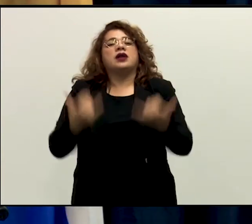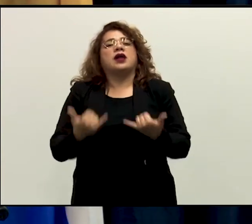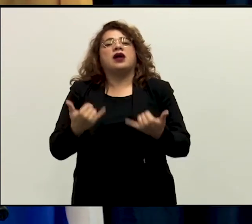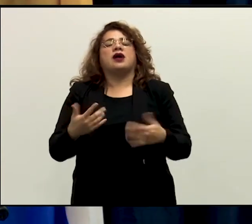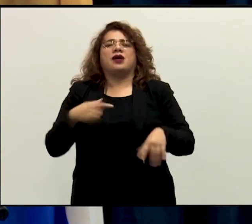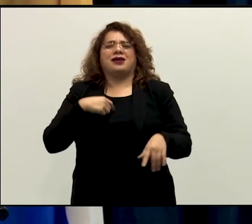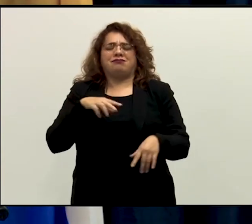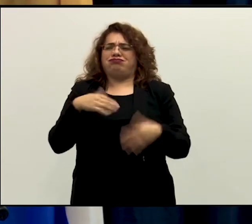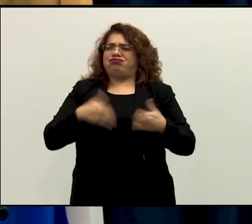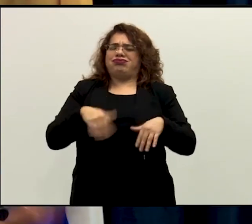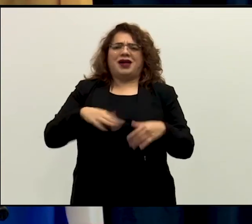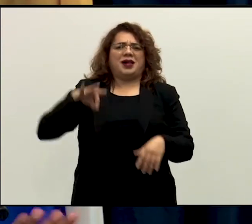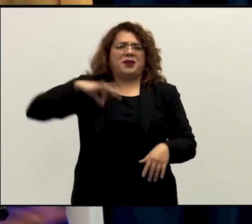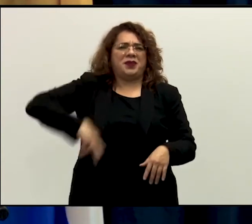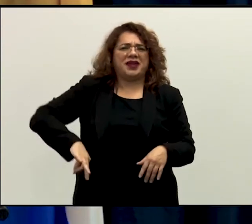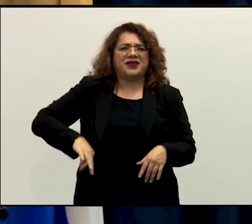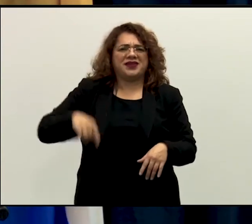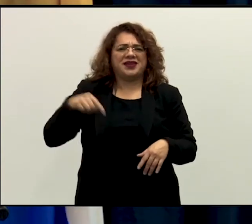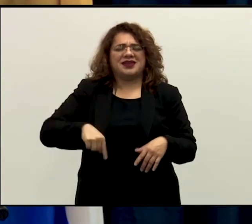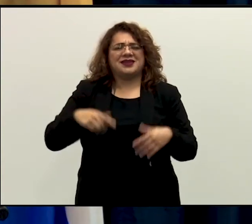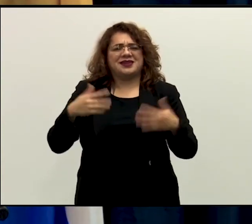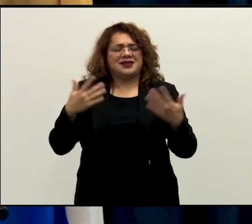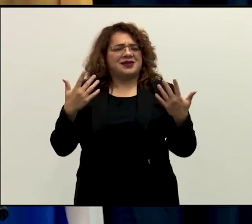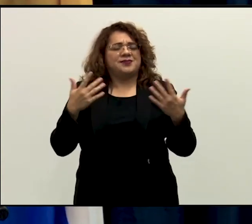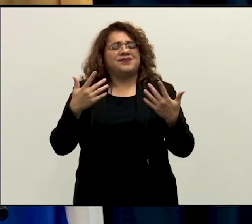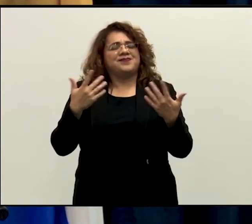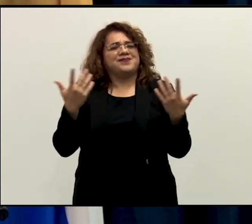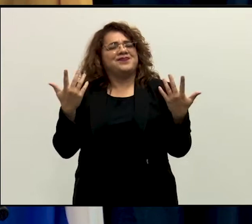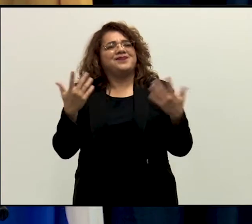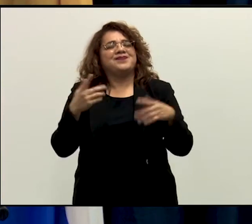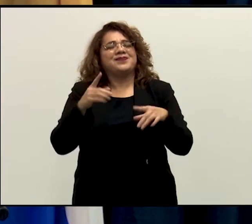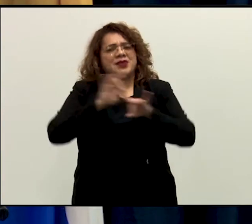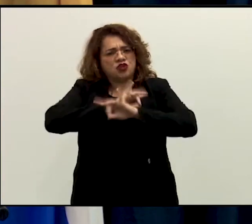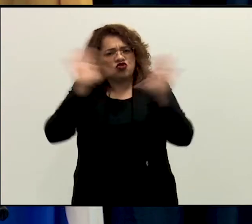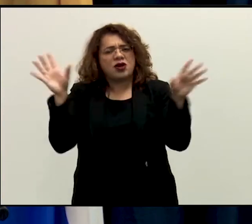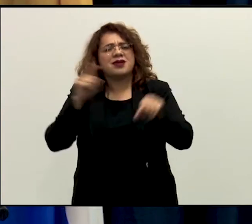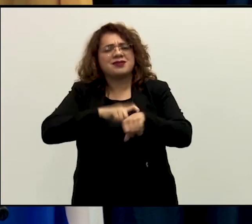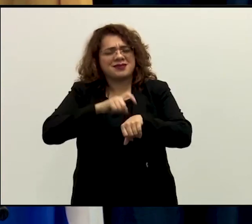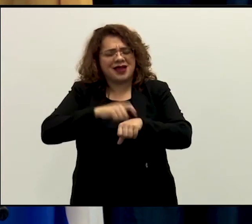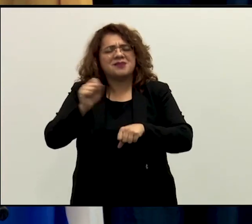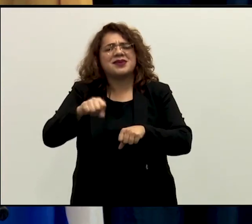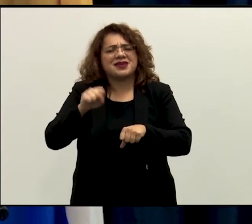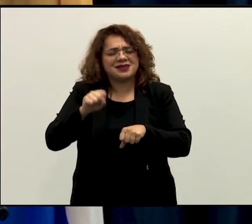happened through this kind of tragic time is right now we're really focused on building